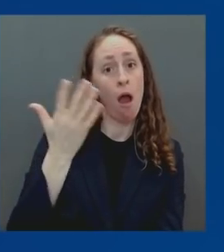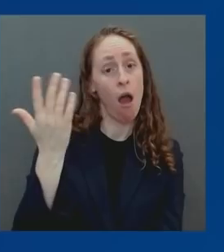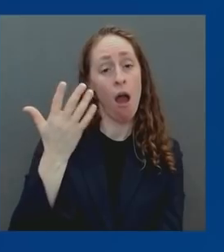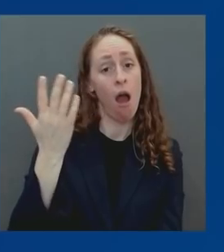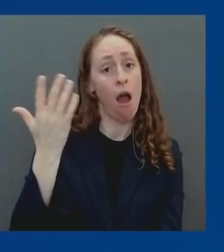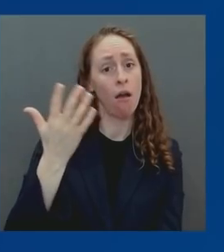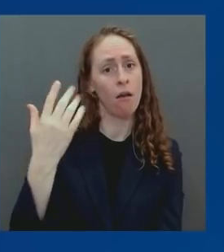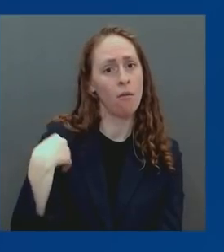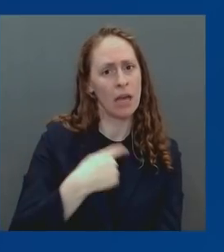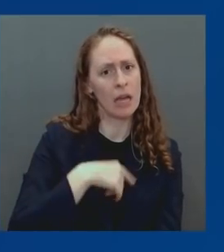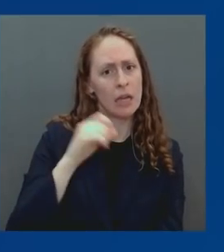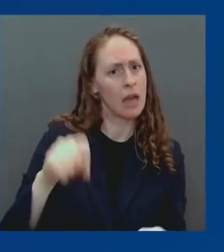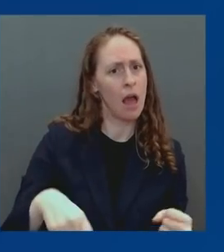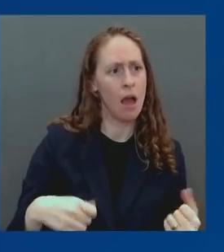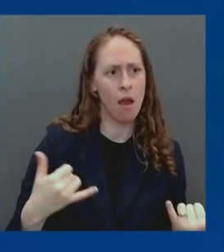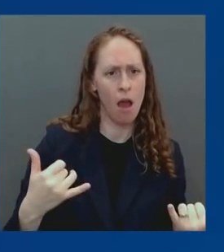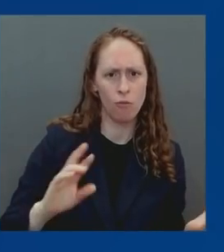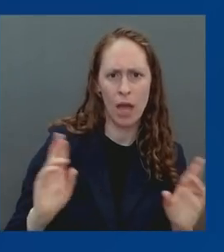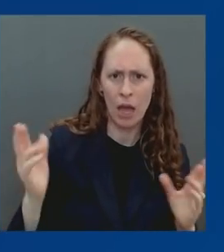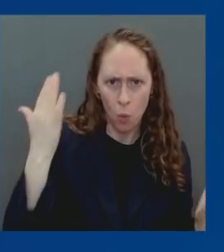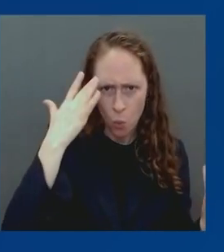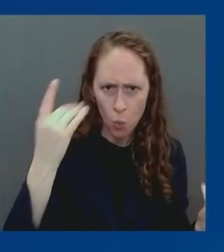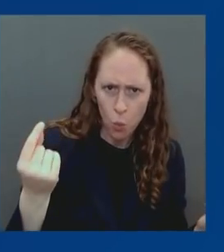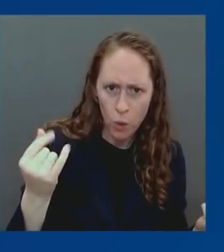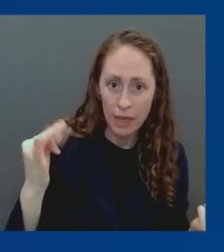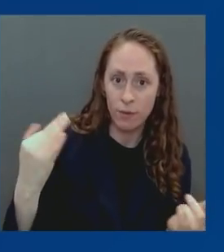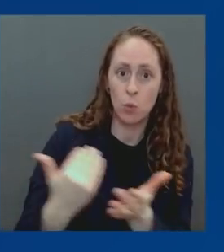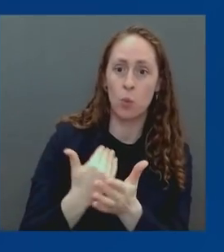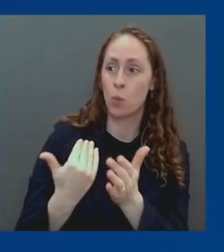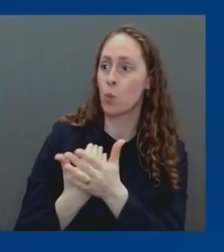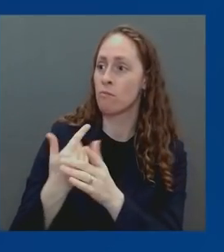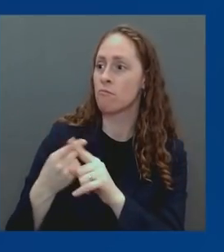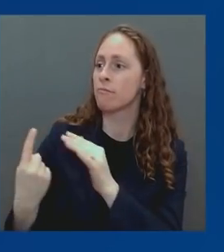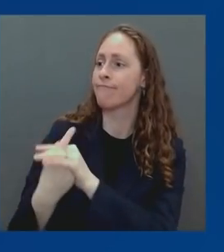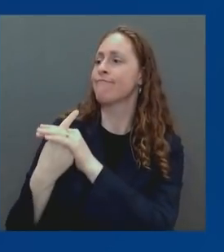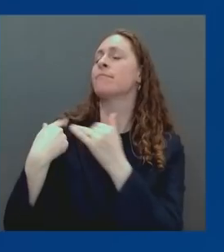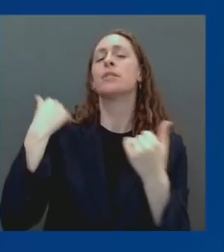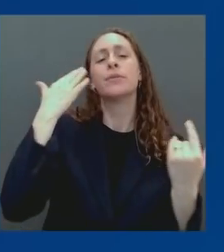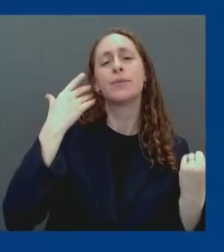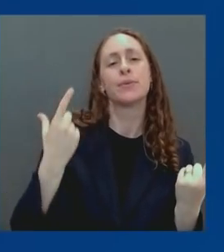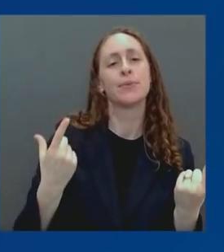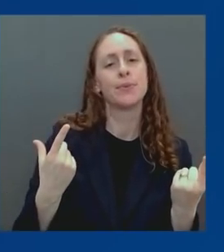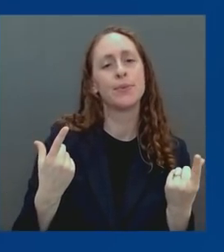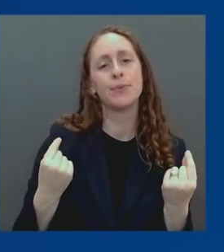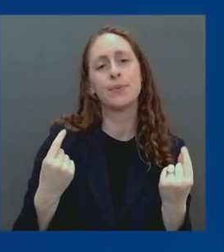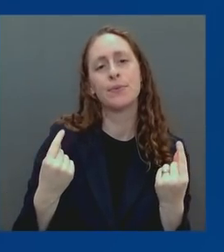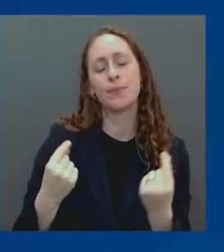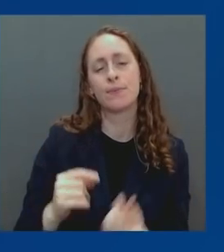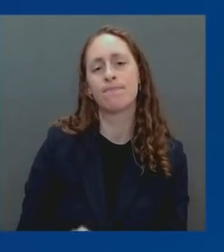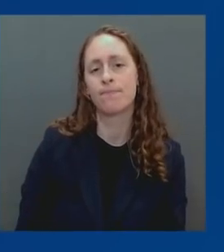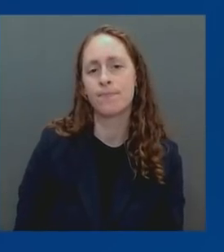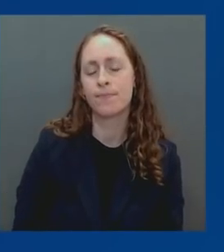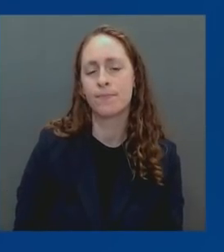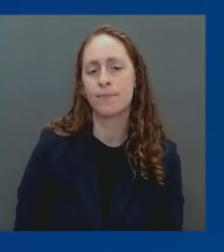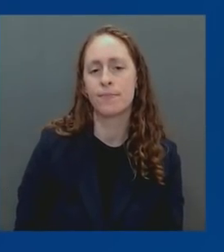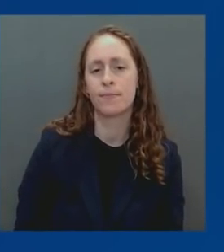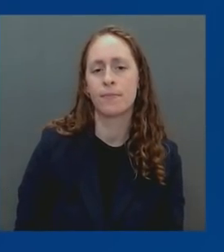with regard to getting better, more advanced vaccine. For example, different platforms,